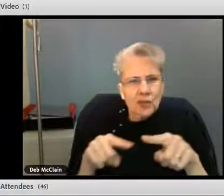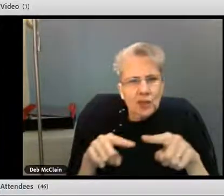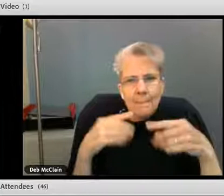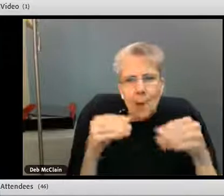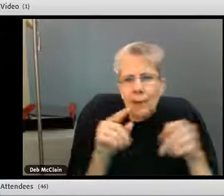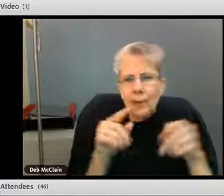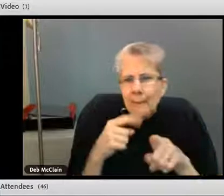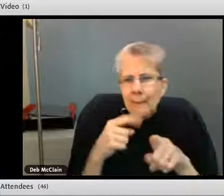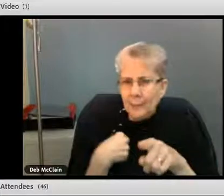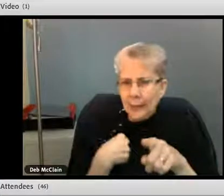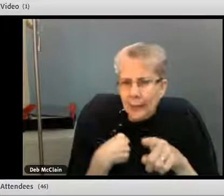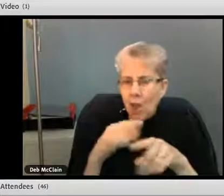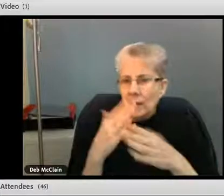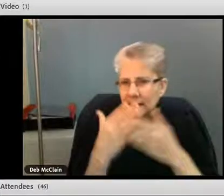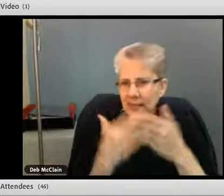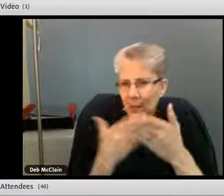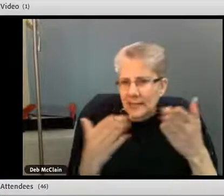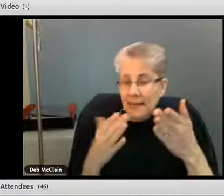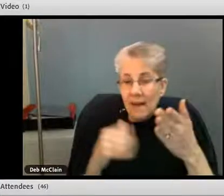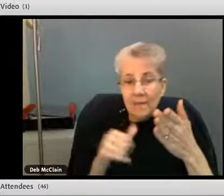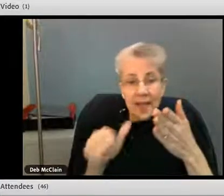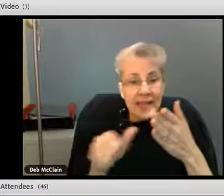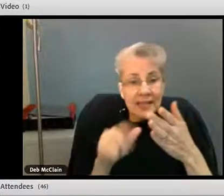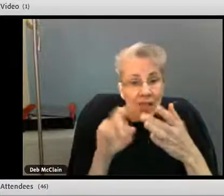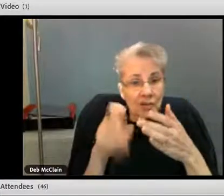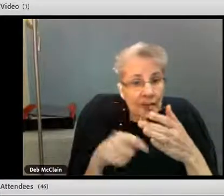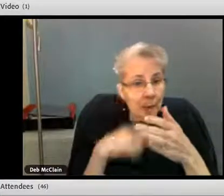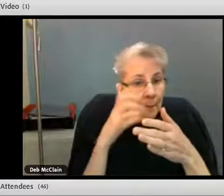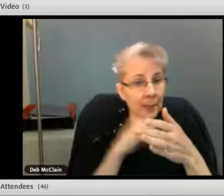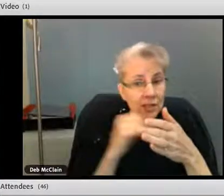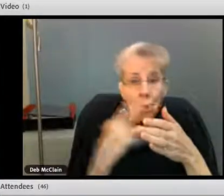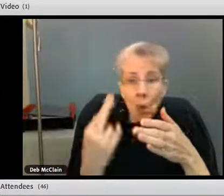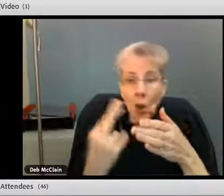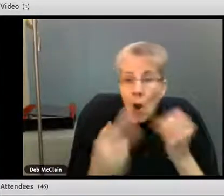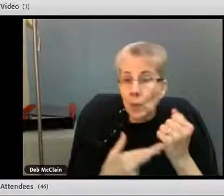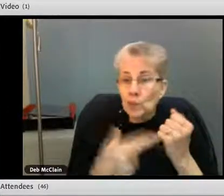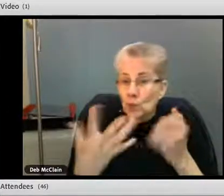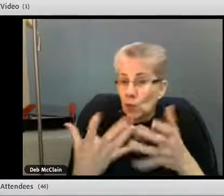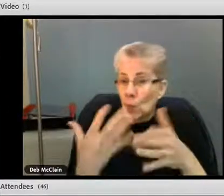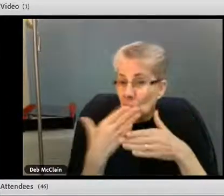Is there a tip that I missed or a resource that you wanted to point out?